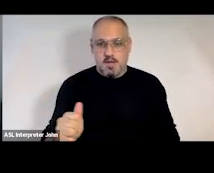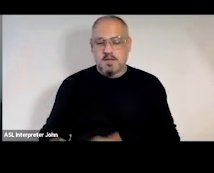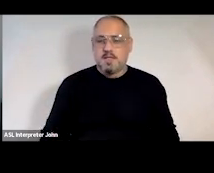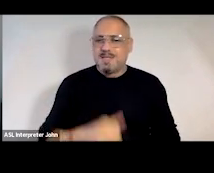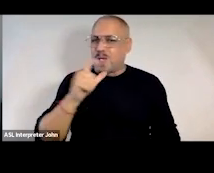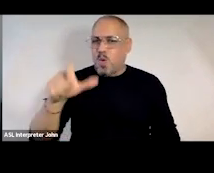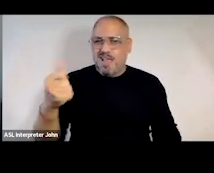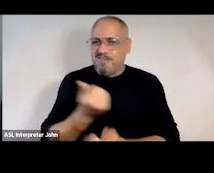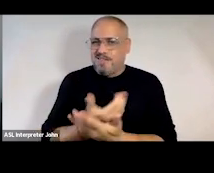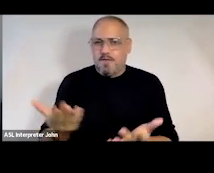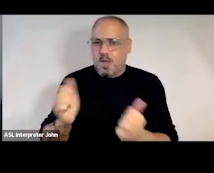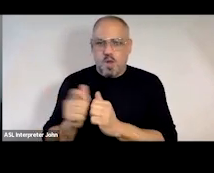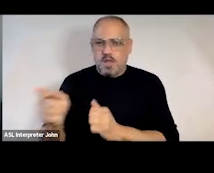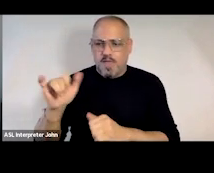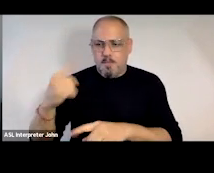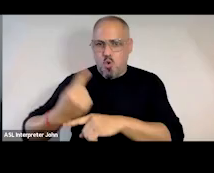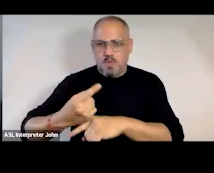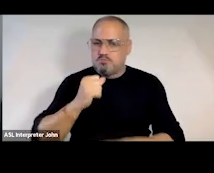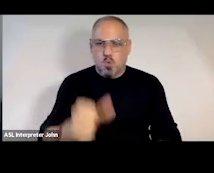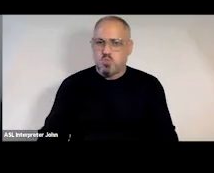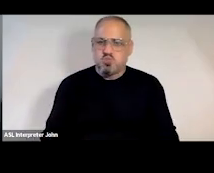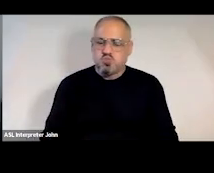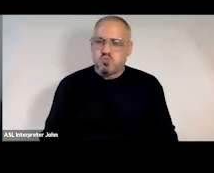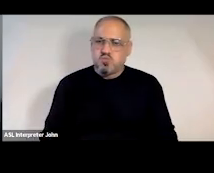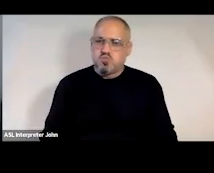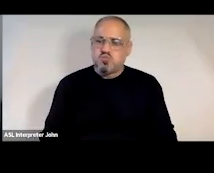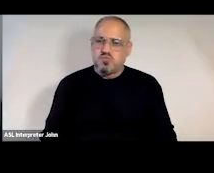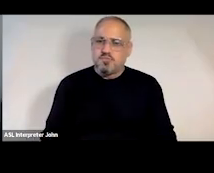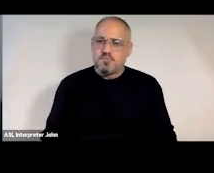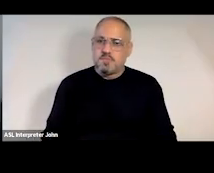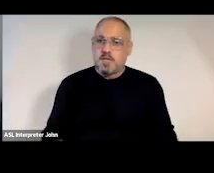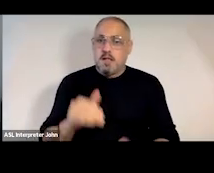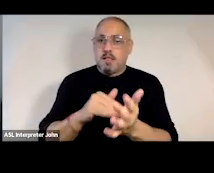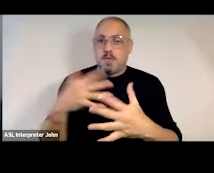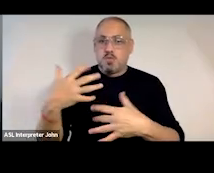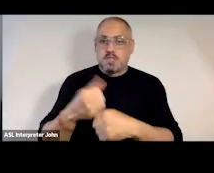all the medical records in your possession and the medical summary report completed